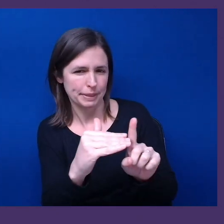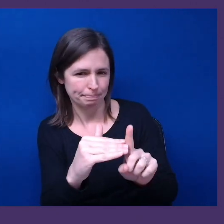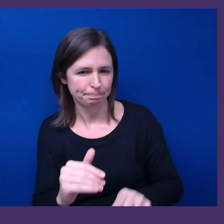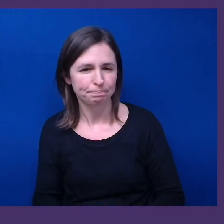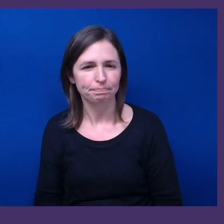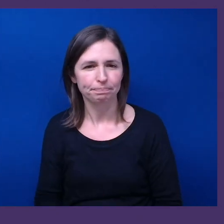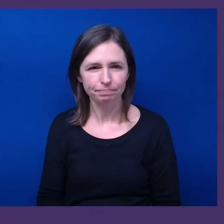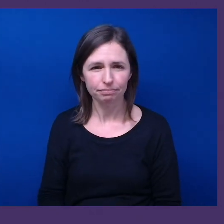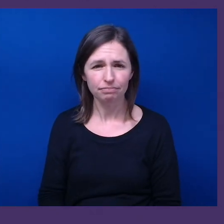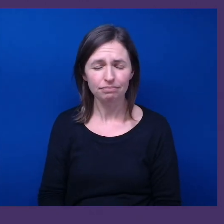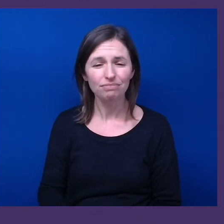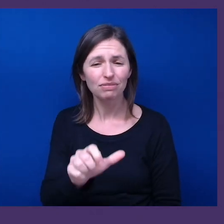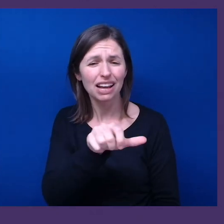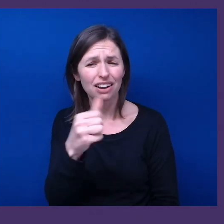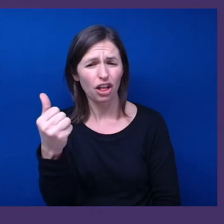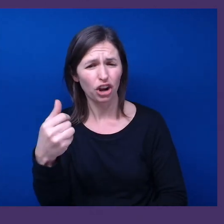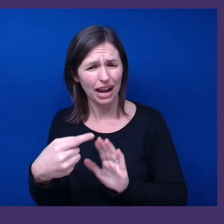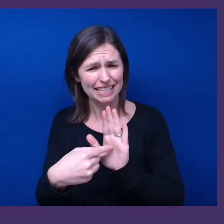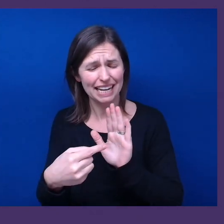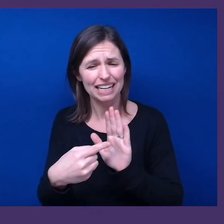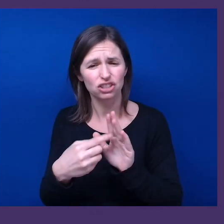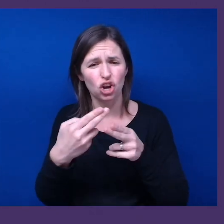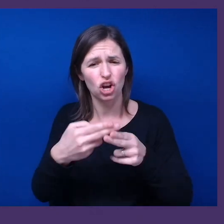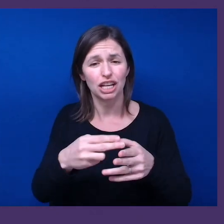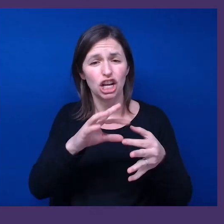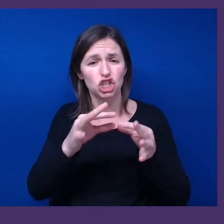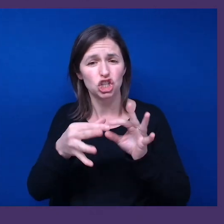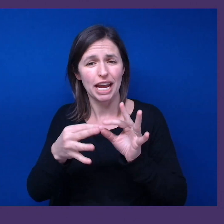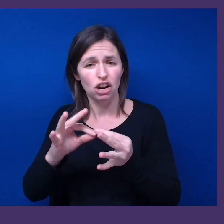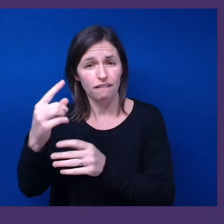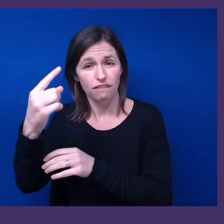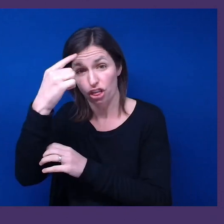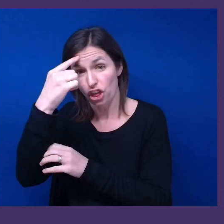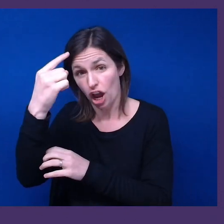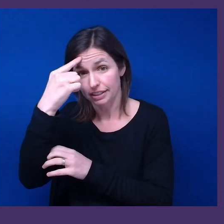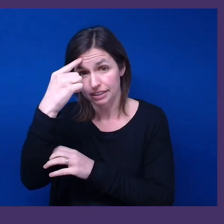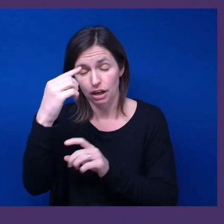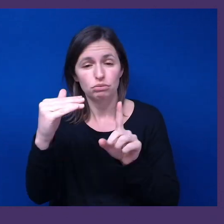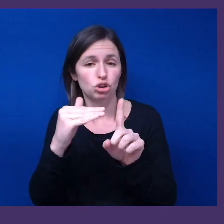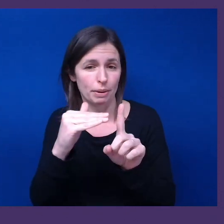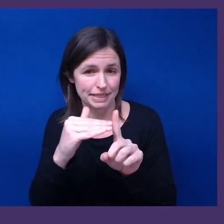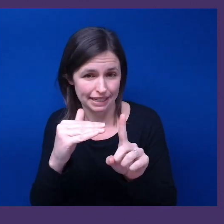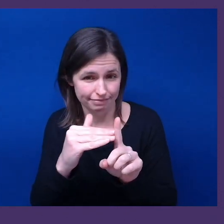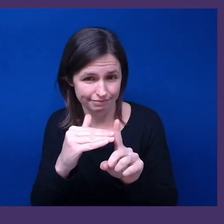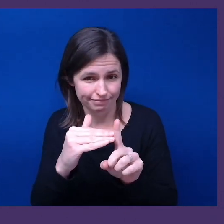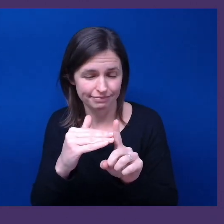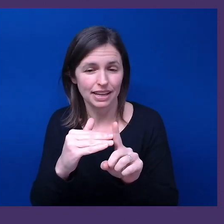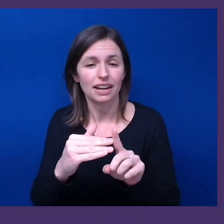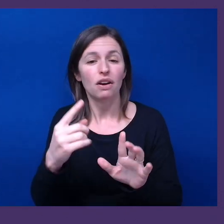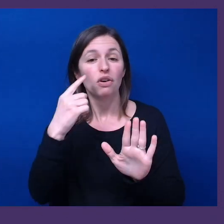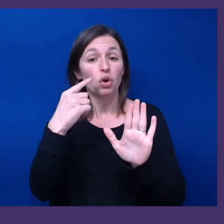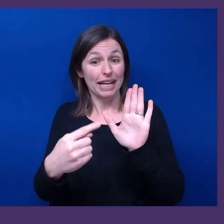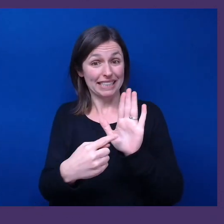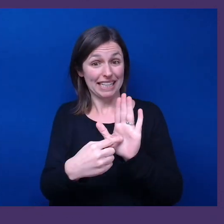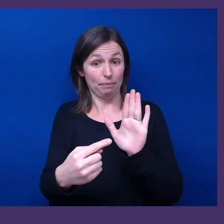and has shown to have great results. So, an example would be, I'm hard of hearing. I need help understanding this video.